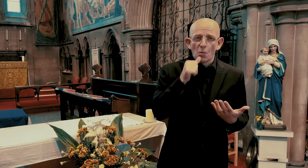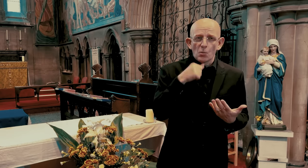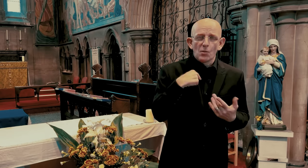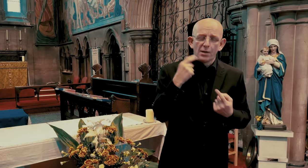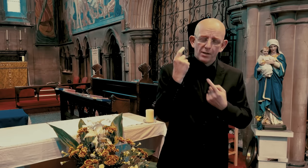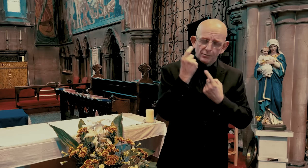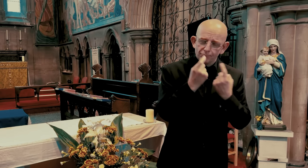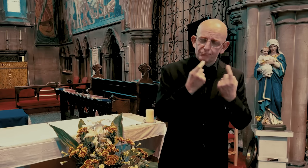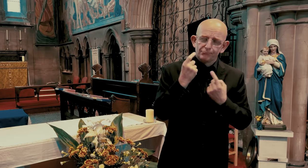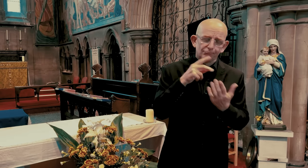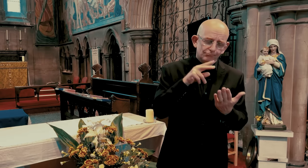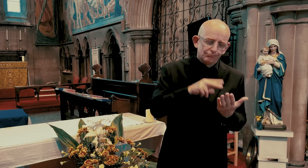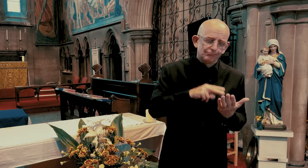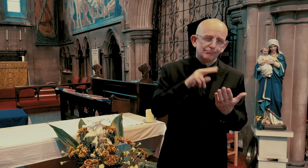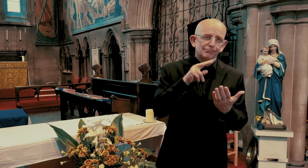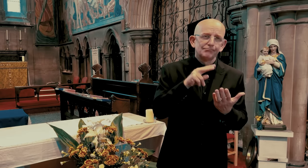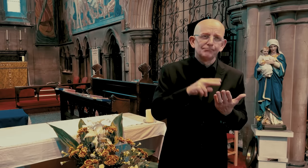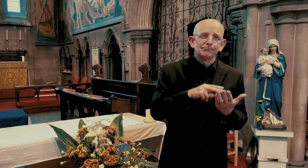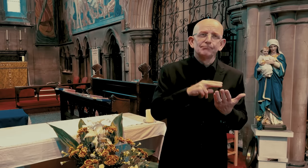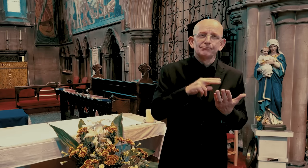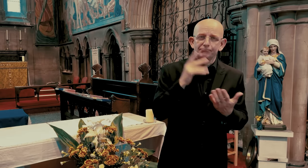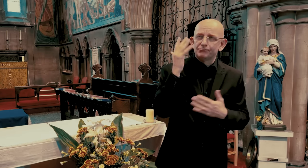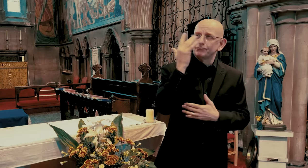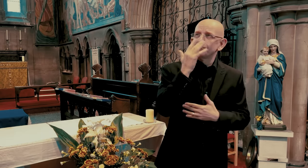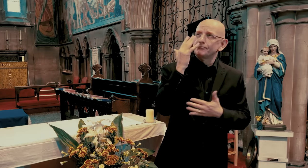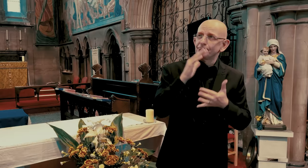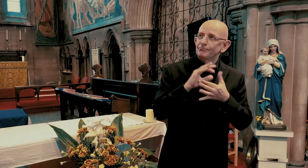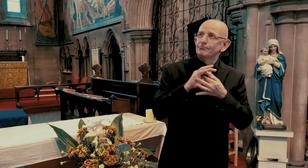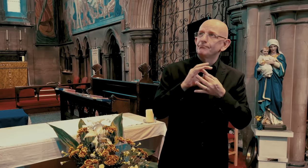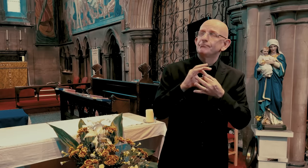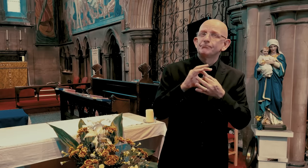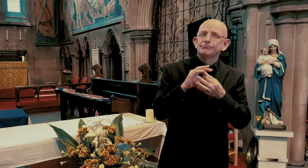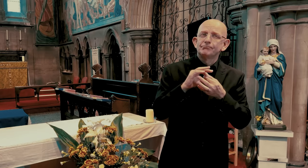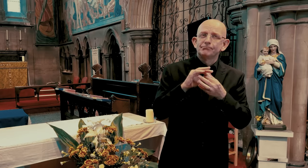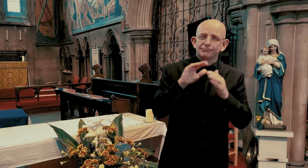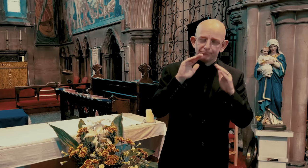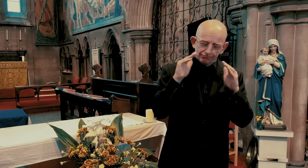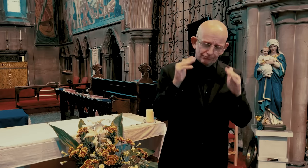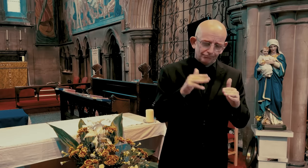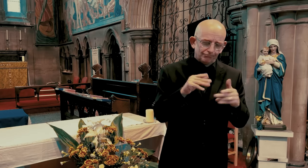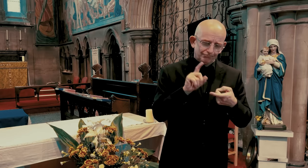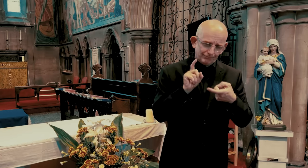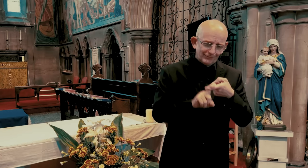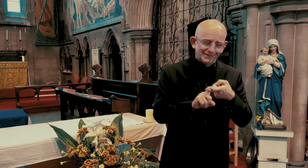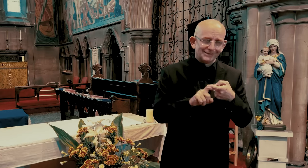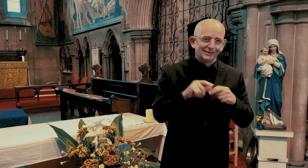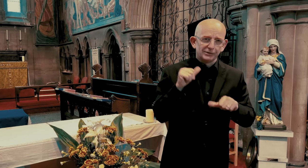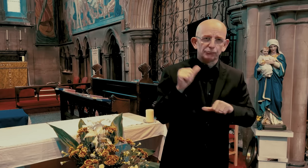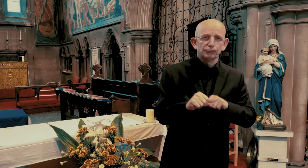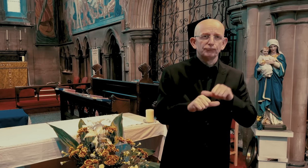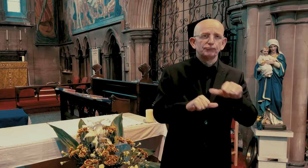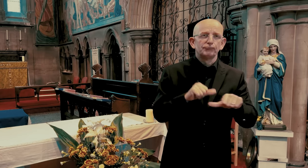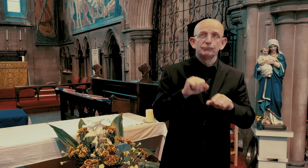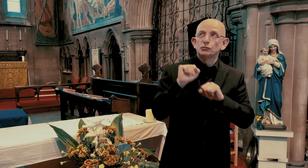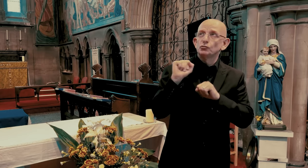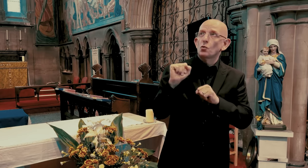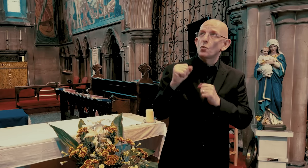I will meditate on your precepts and fix my eyes on your ways.